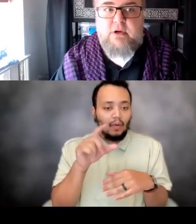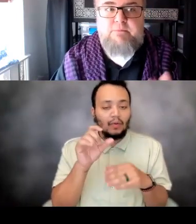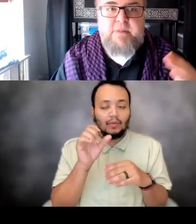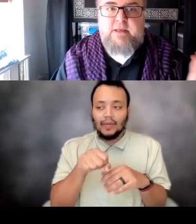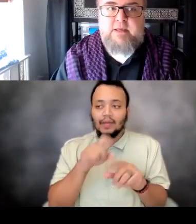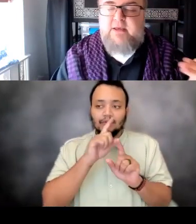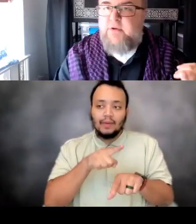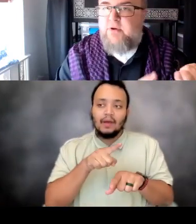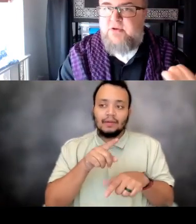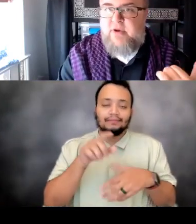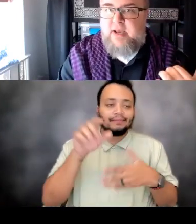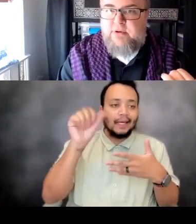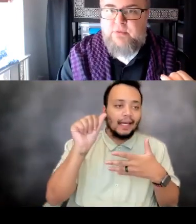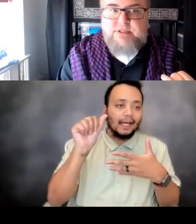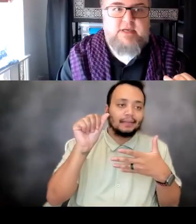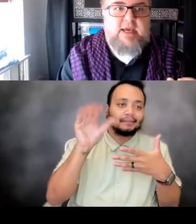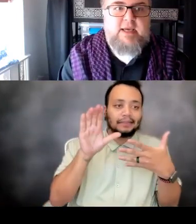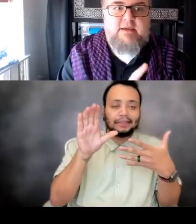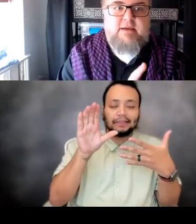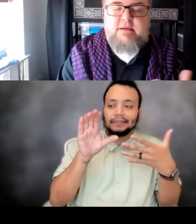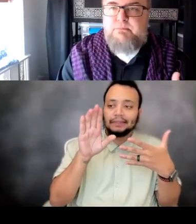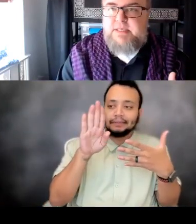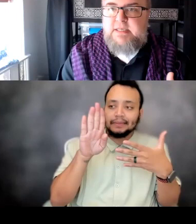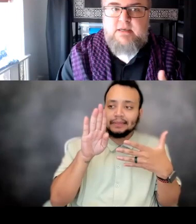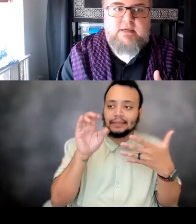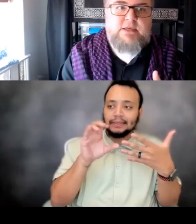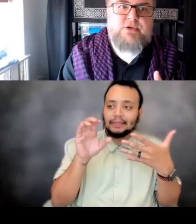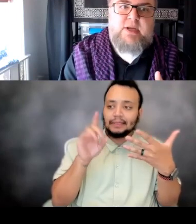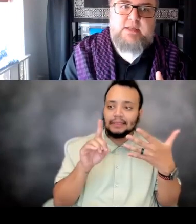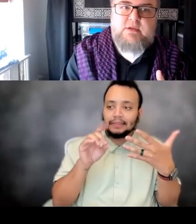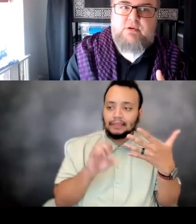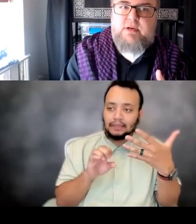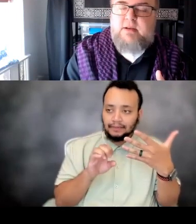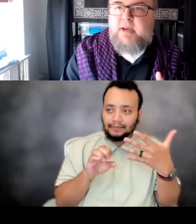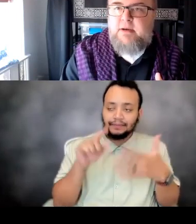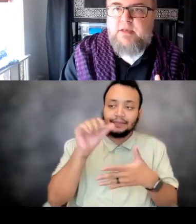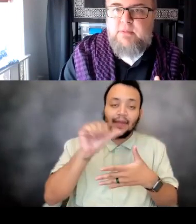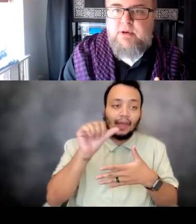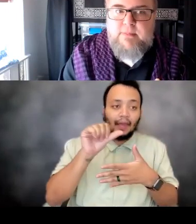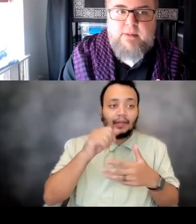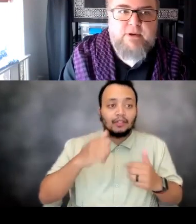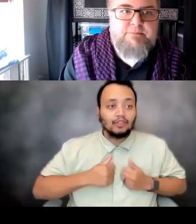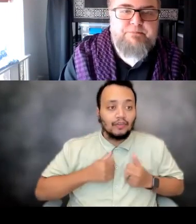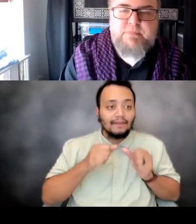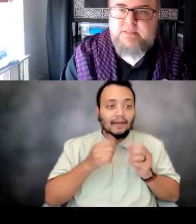So if you're a survivor, which is A, B, a trans or nonbinary community member,